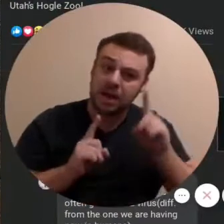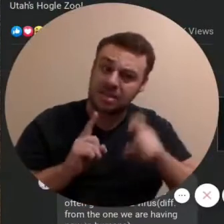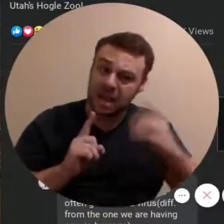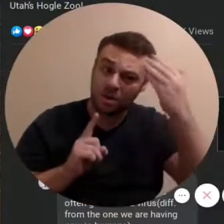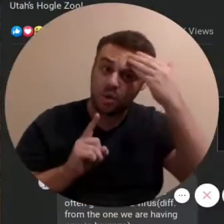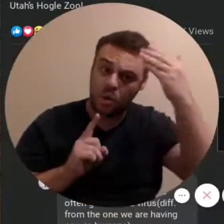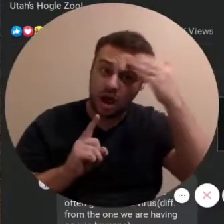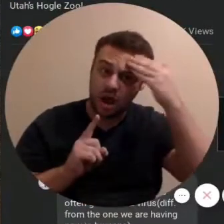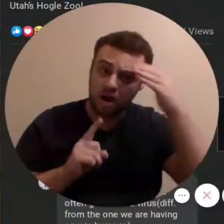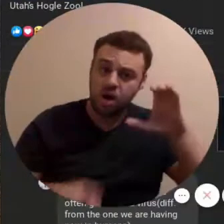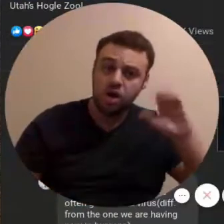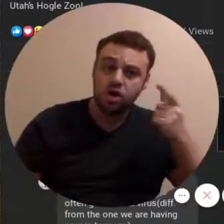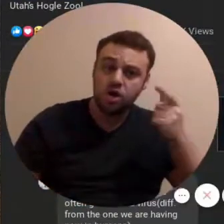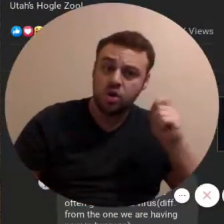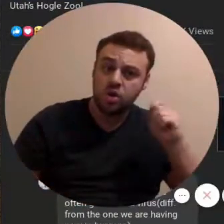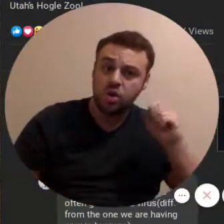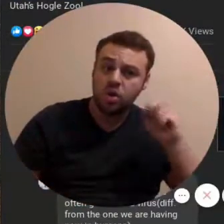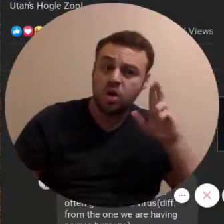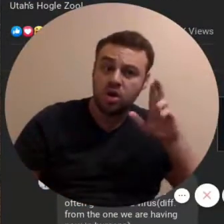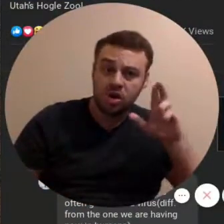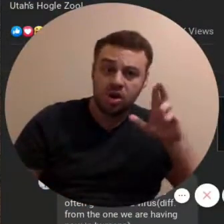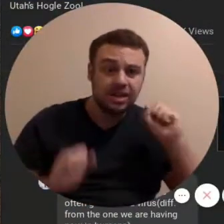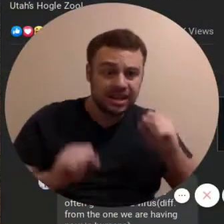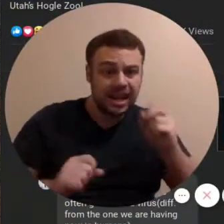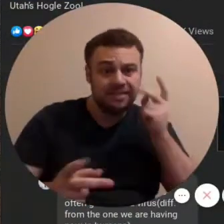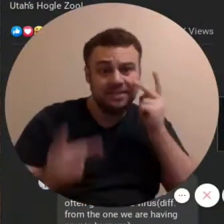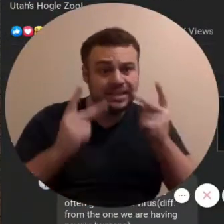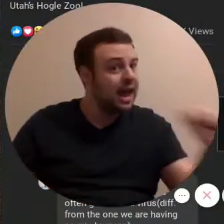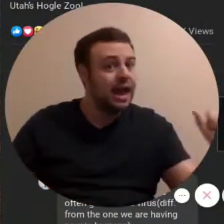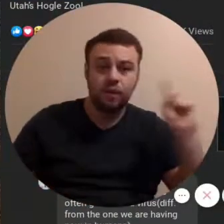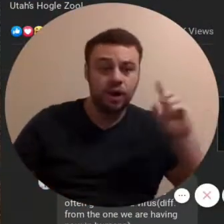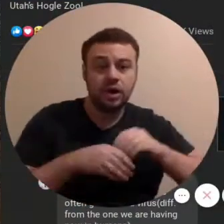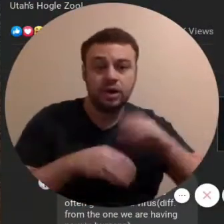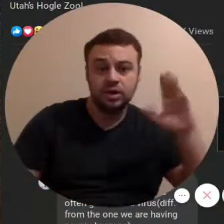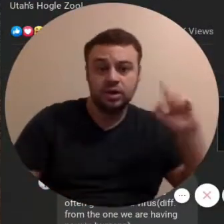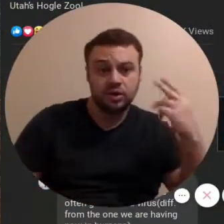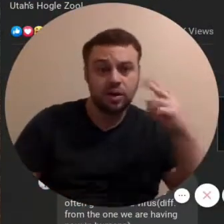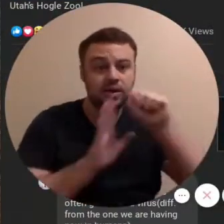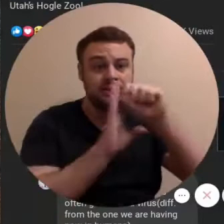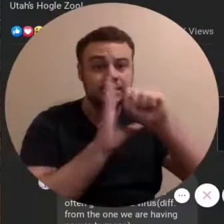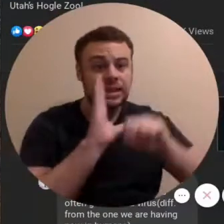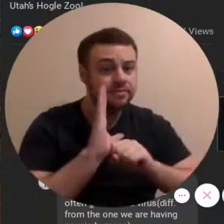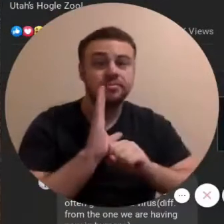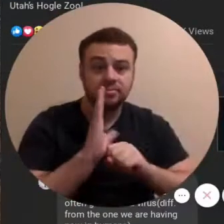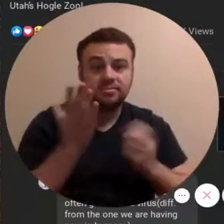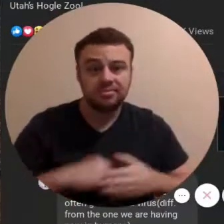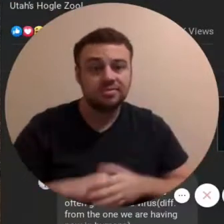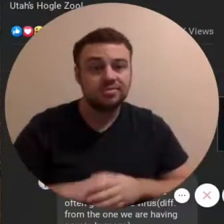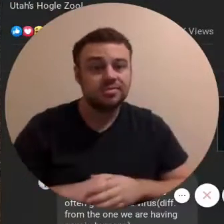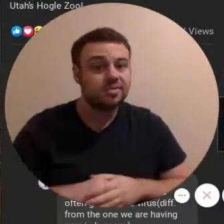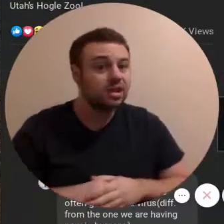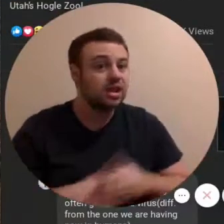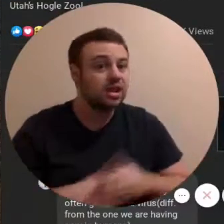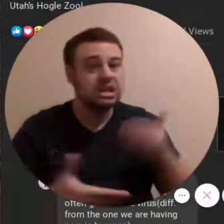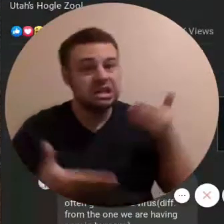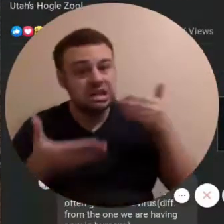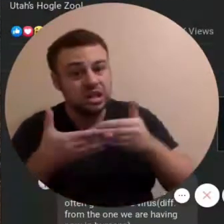And we've had them as close- right up here near the zoo. We've seen them across the street.